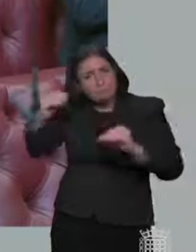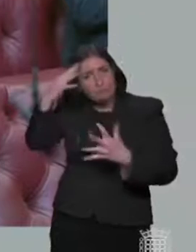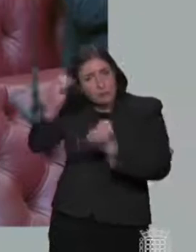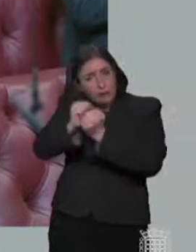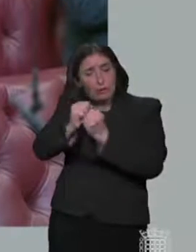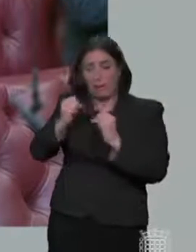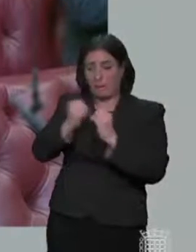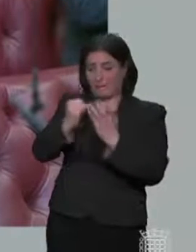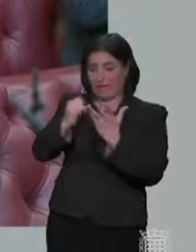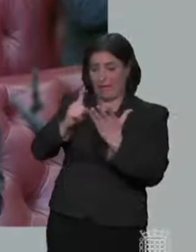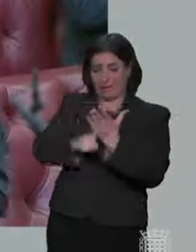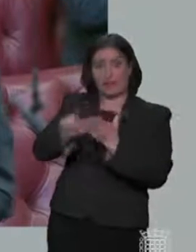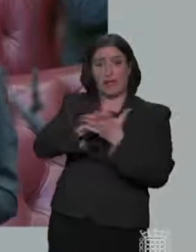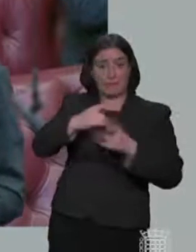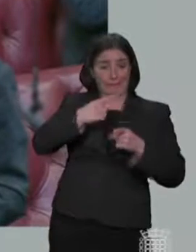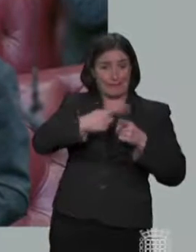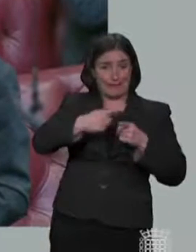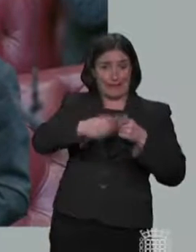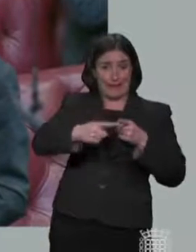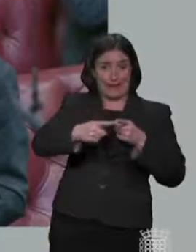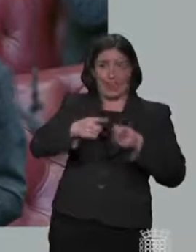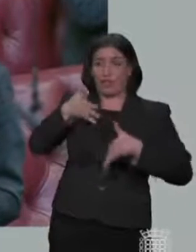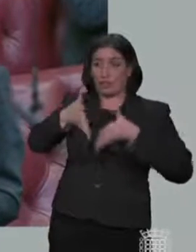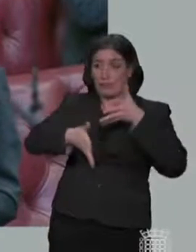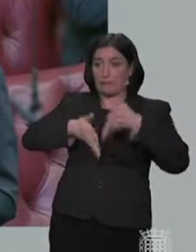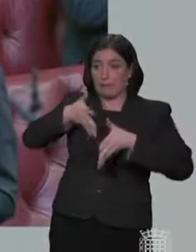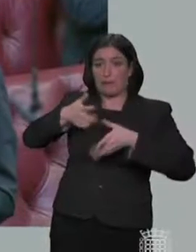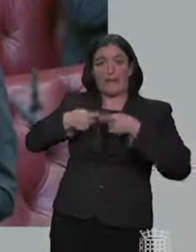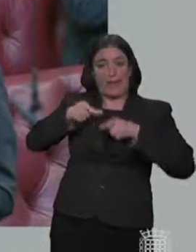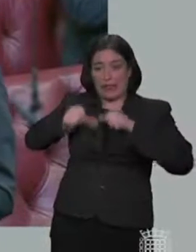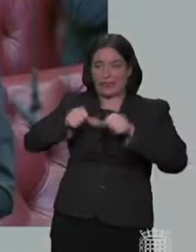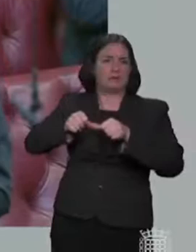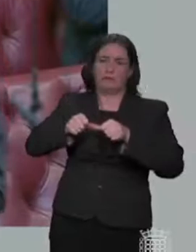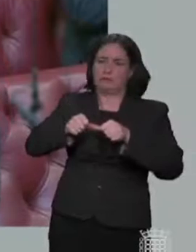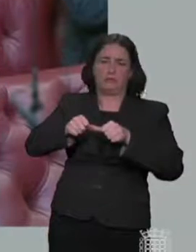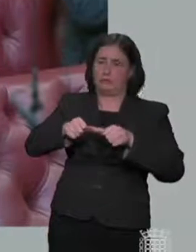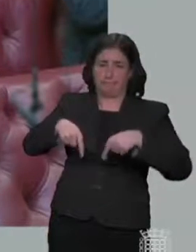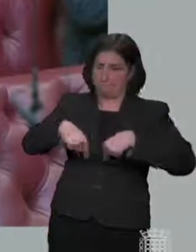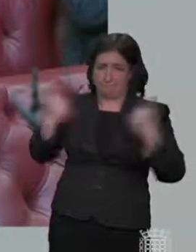in its own right with its own grammar and syntax it is of fundamental importance that there are